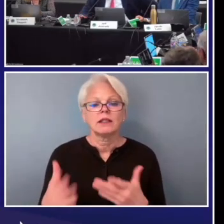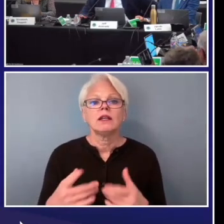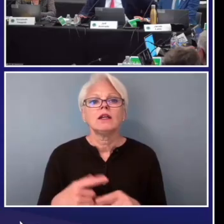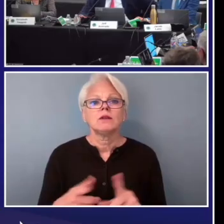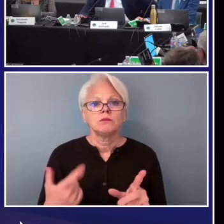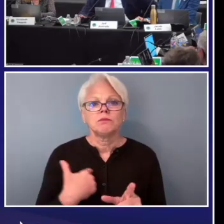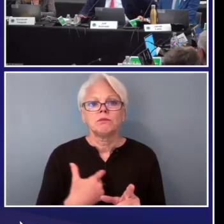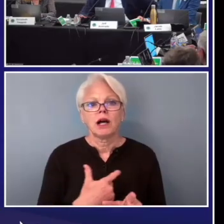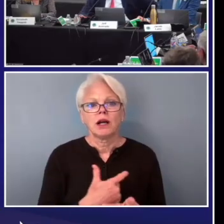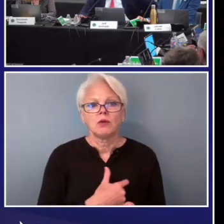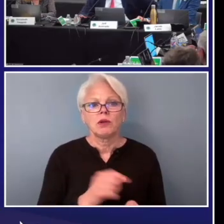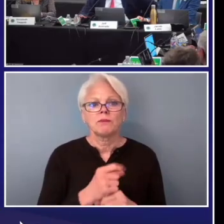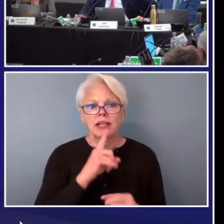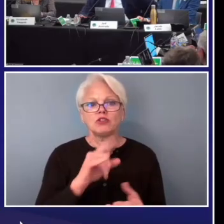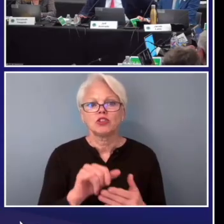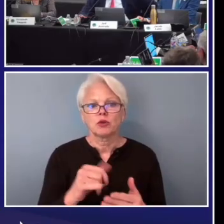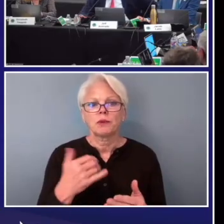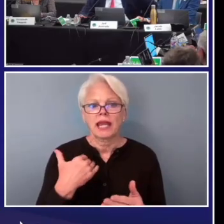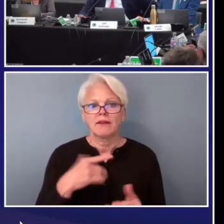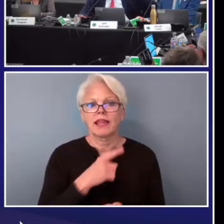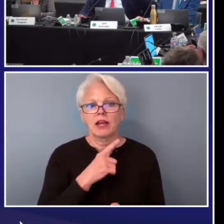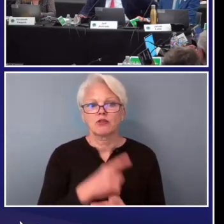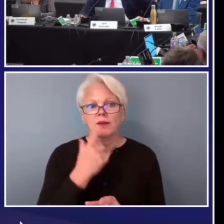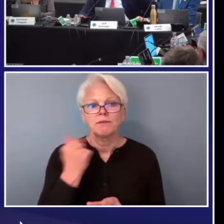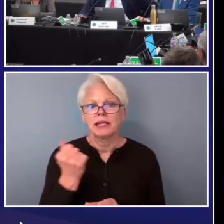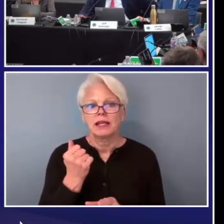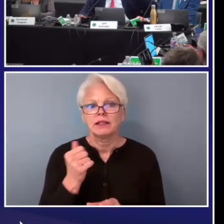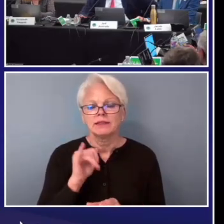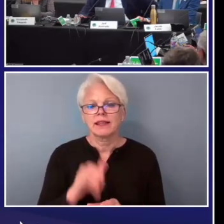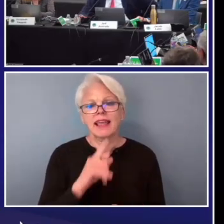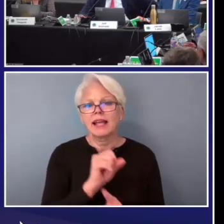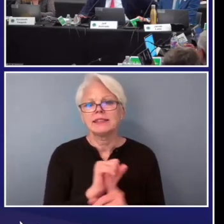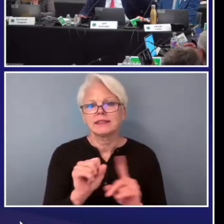uh, have that right, because you're right, there, that is a scenario that that is possible. Jake.